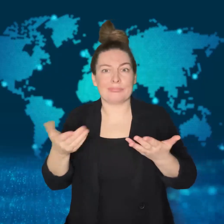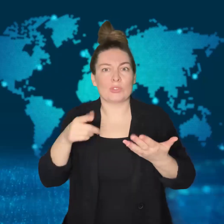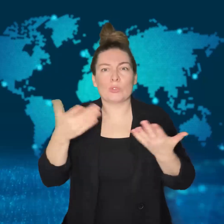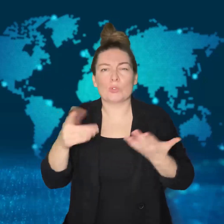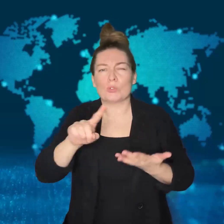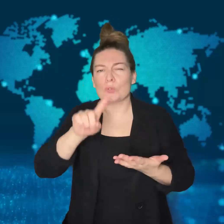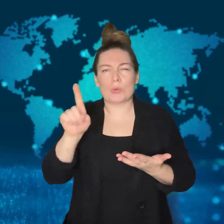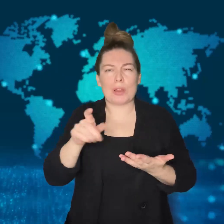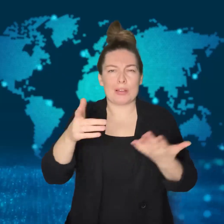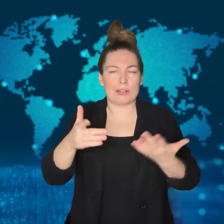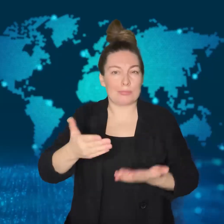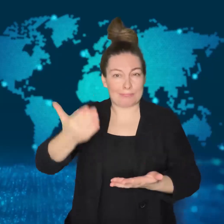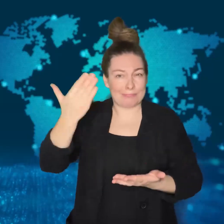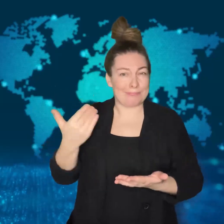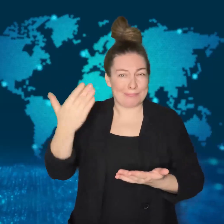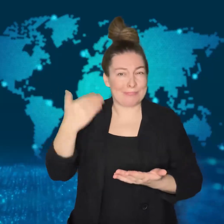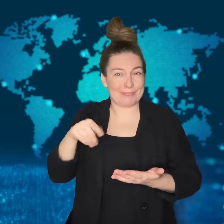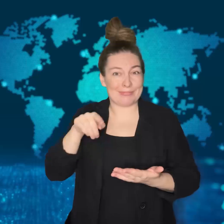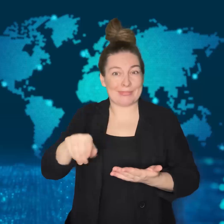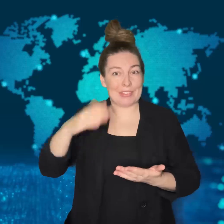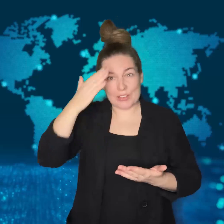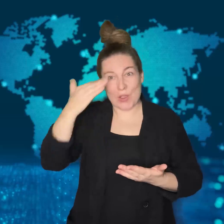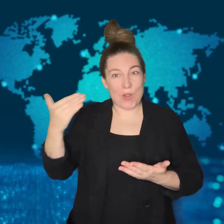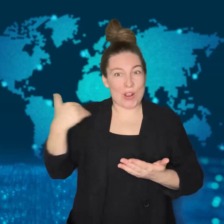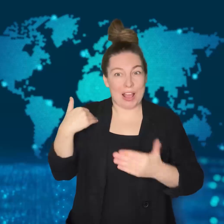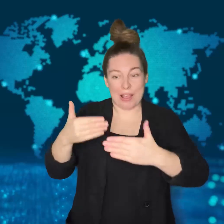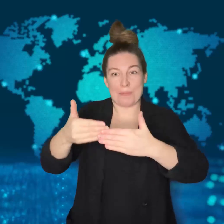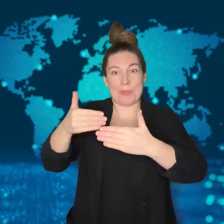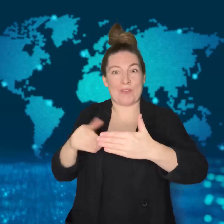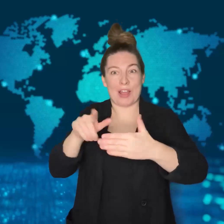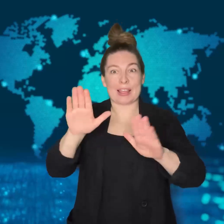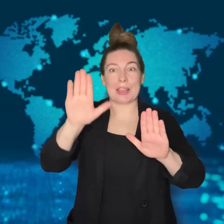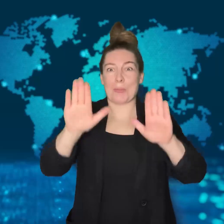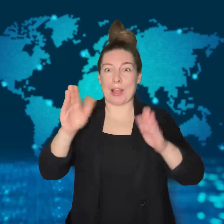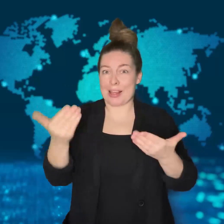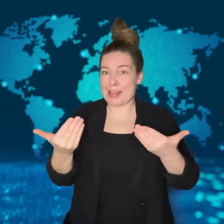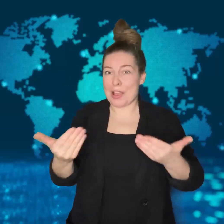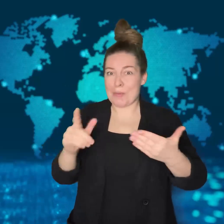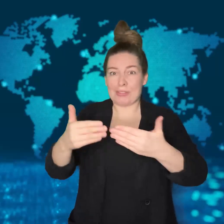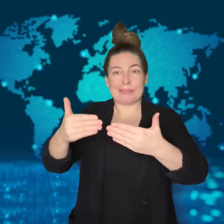said Yoon will not be involved in foreign policy or state affairs.